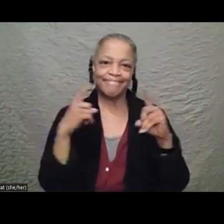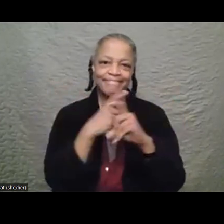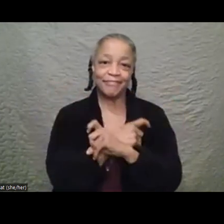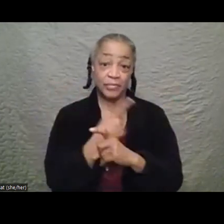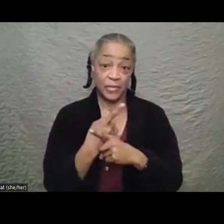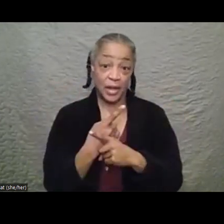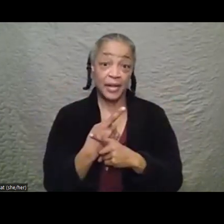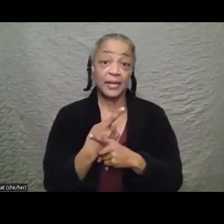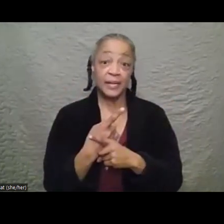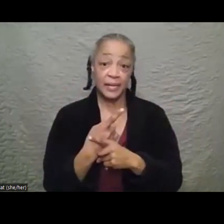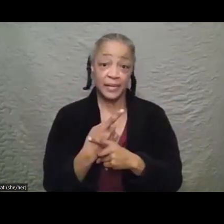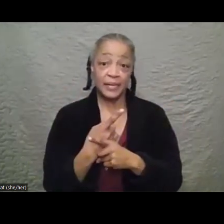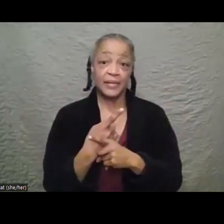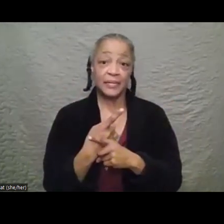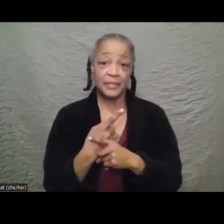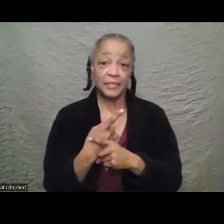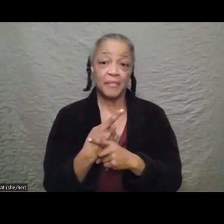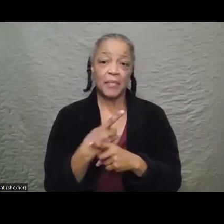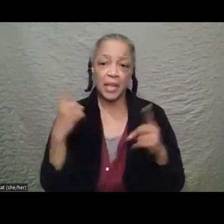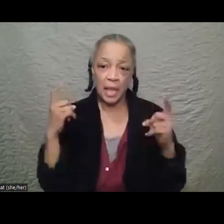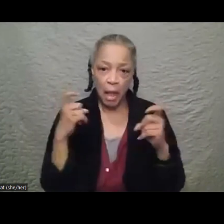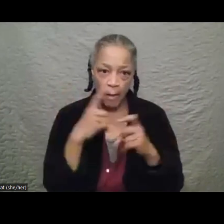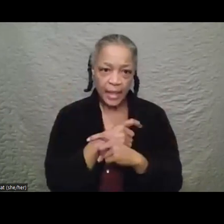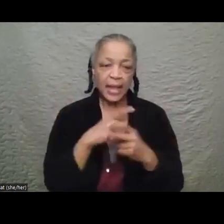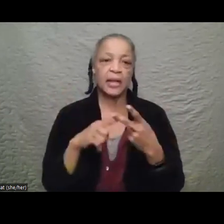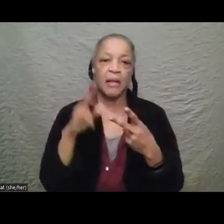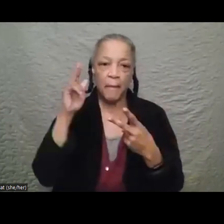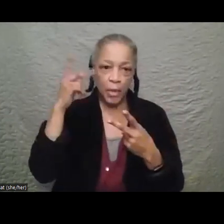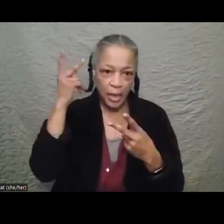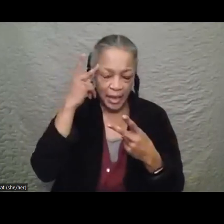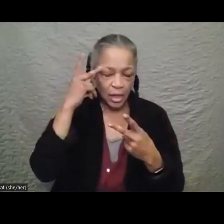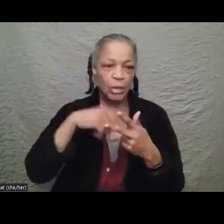It is complicated, political, all of those things.